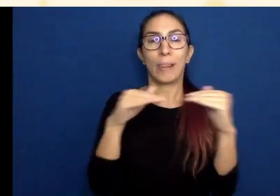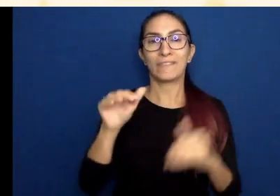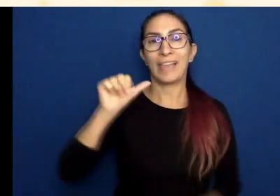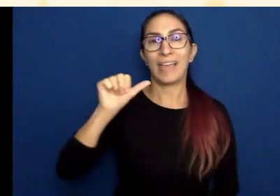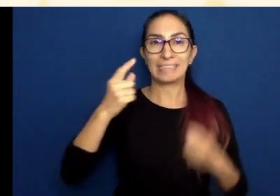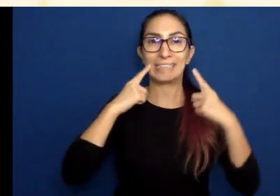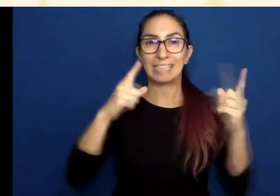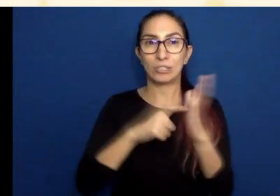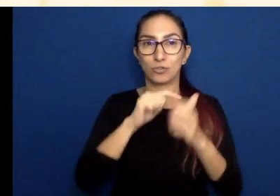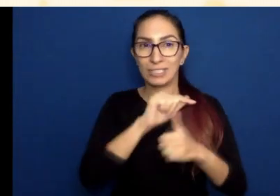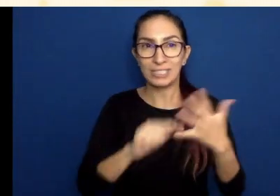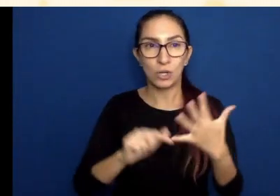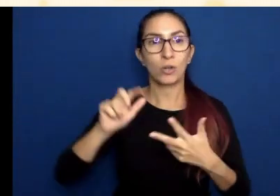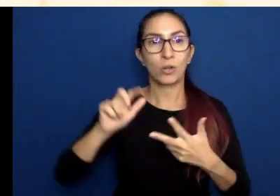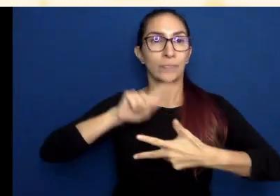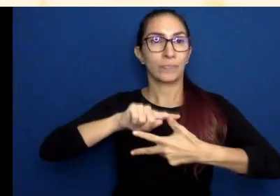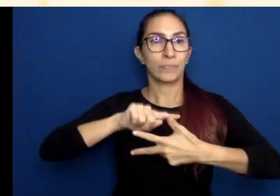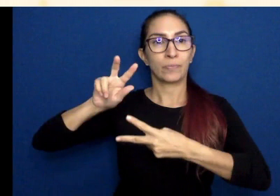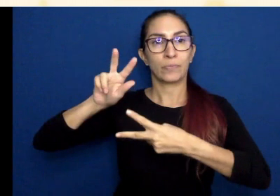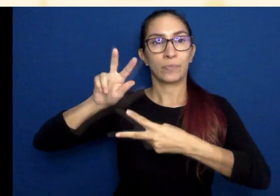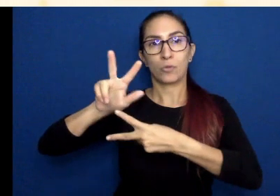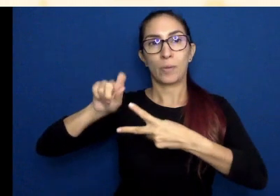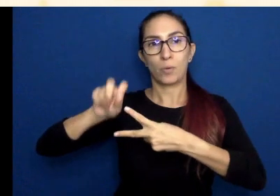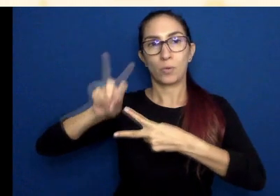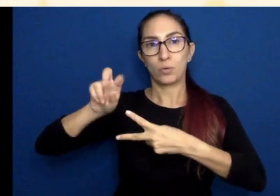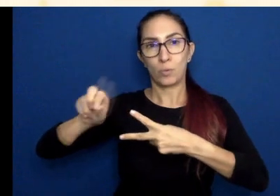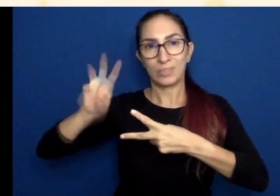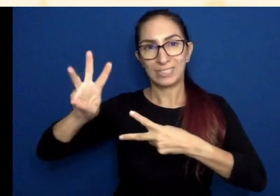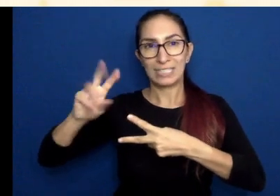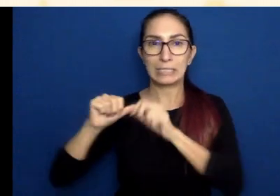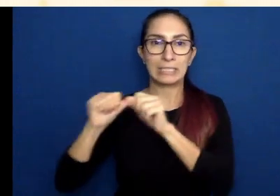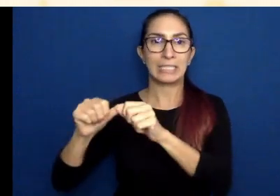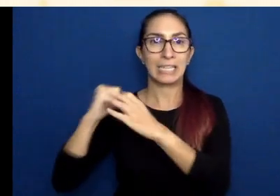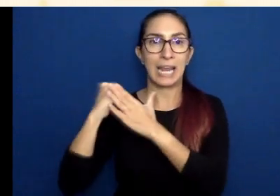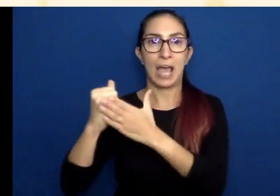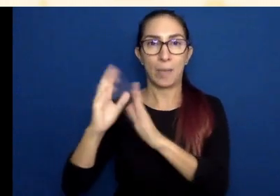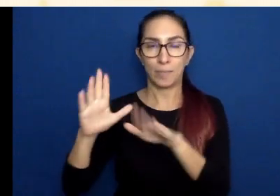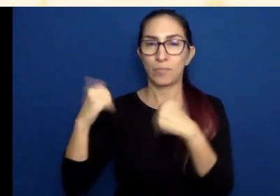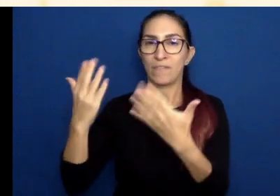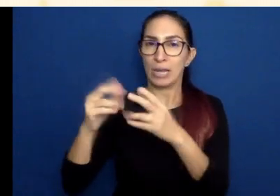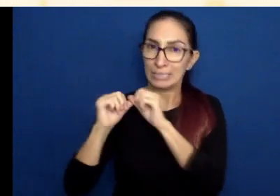which is 3.26.6, consistent help providing consistent help mechanisms.